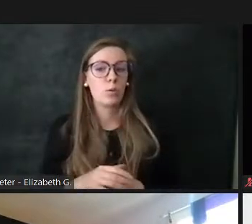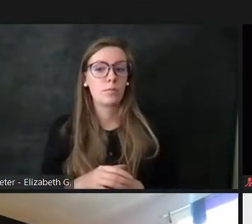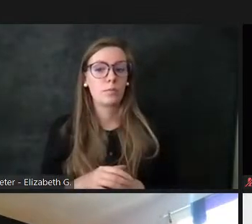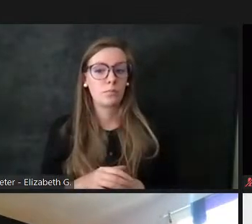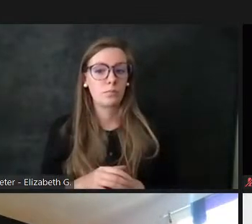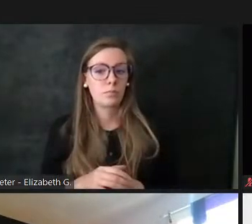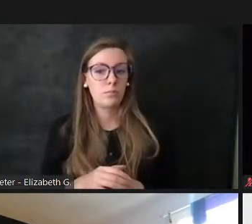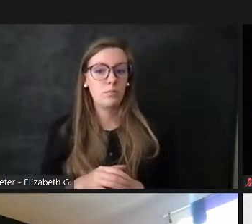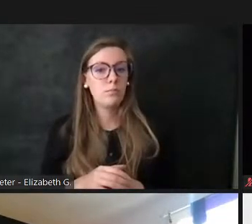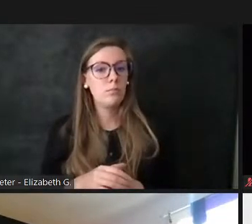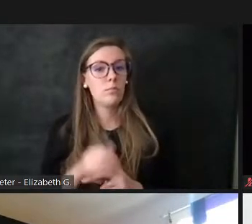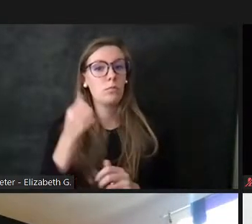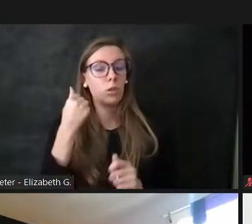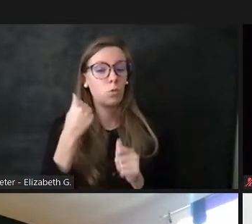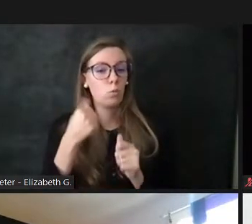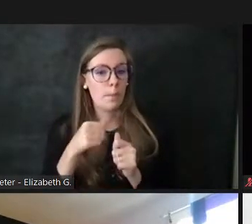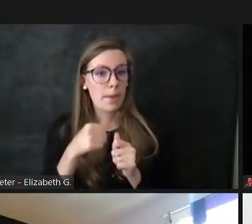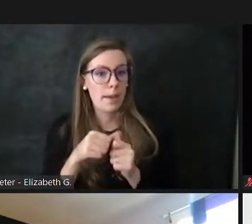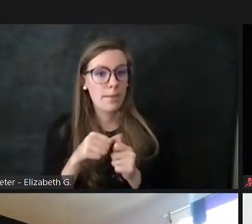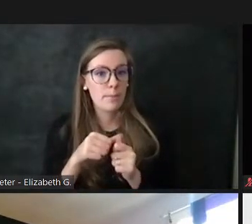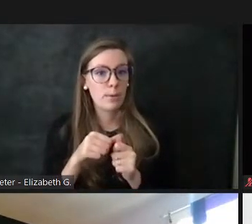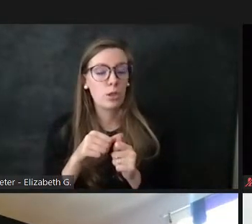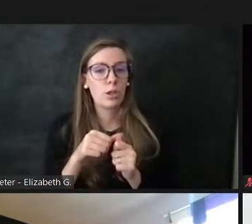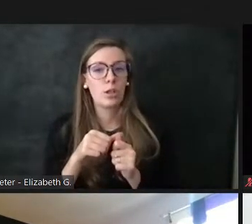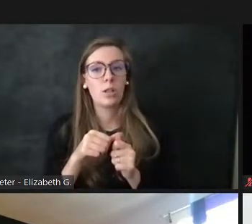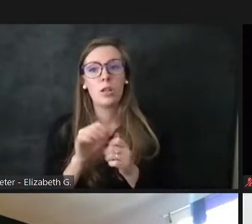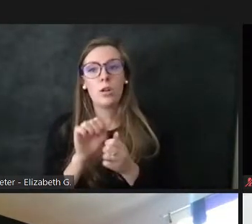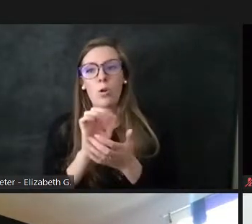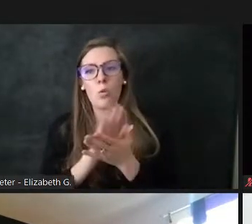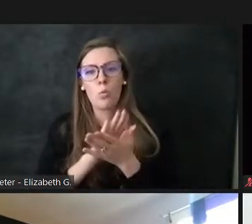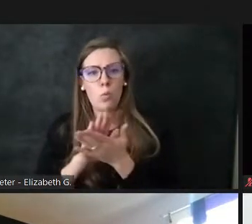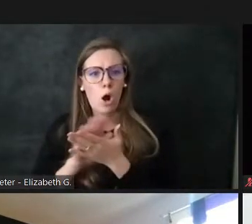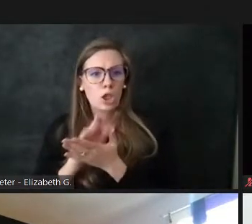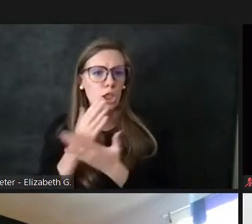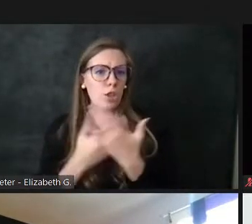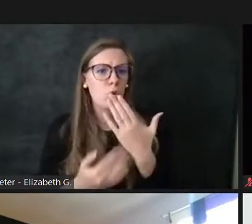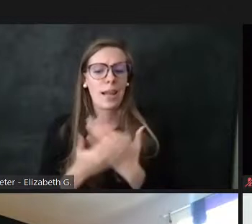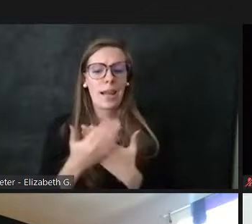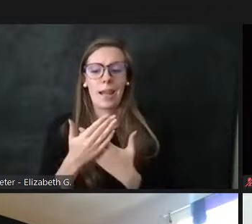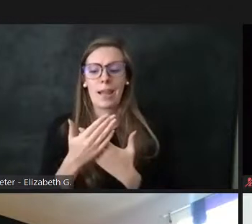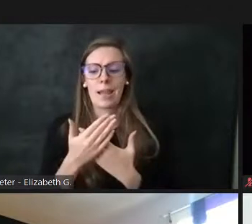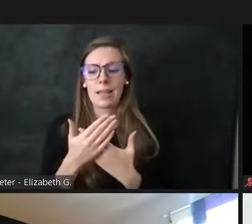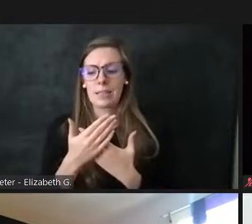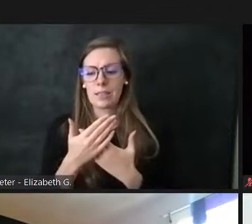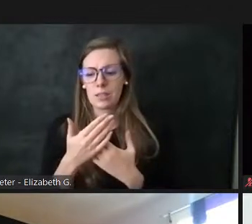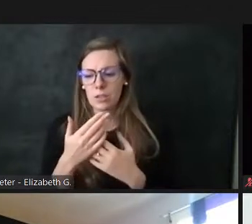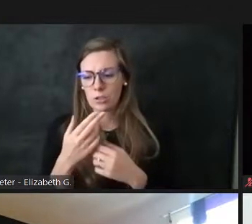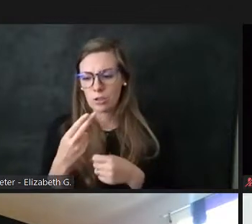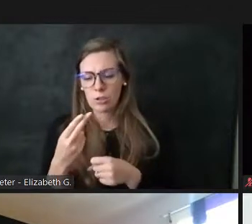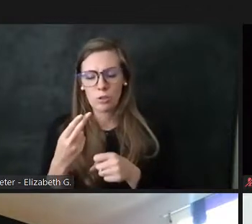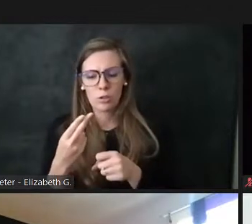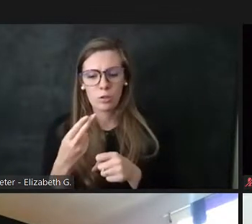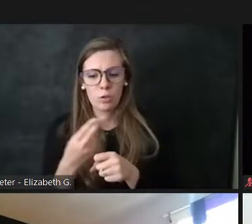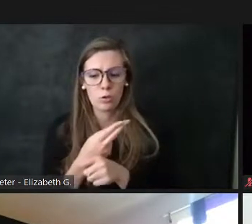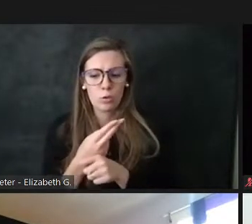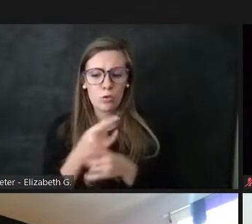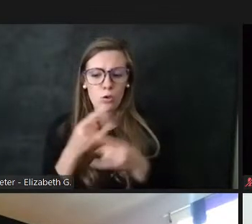Remember the basics of washing your hands, use your maths, maintain your social distancing,